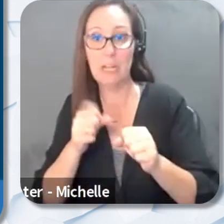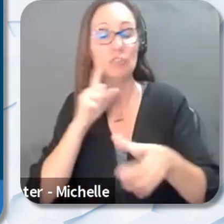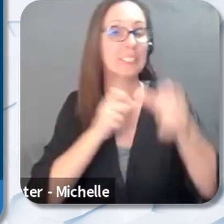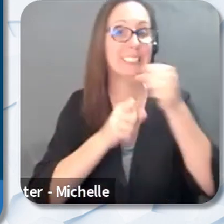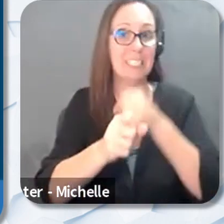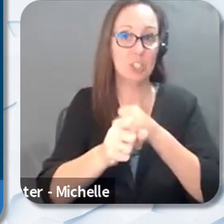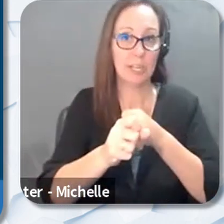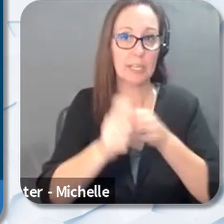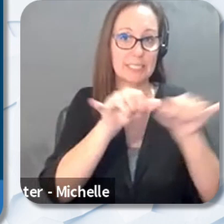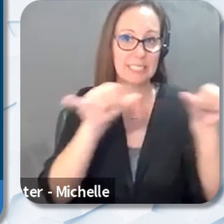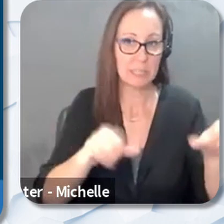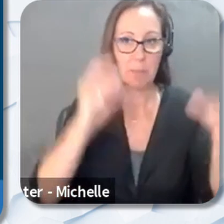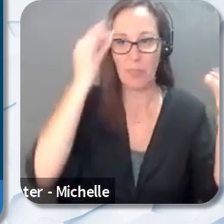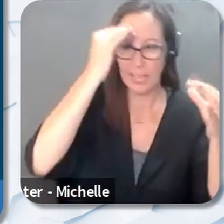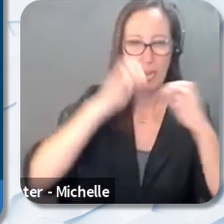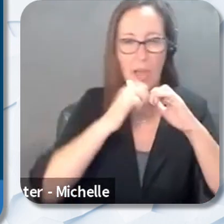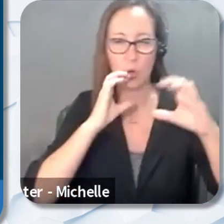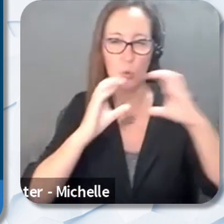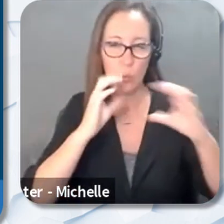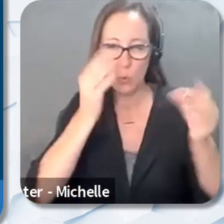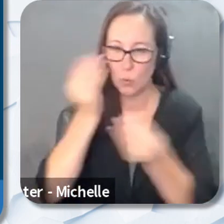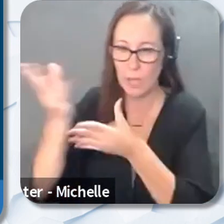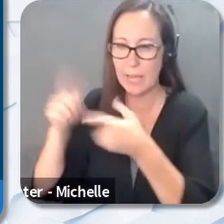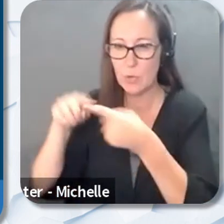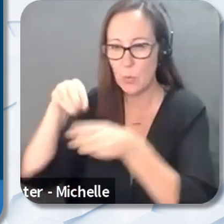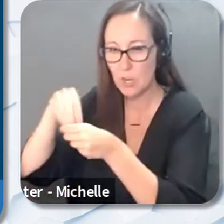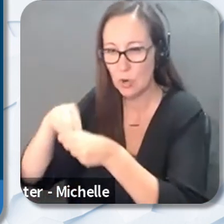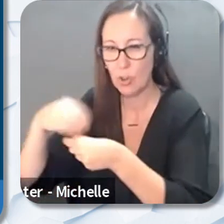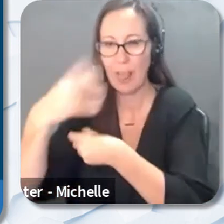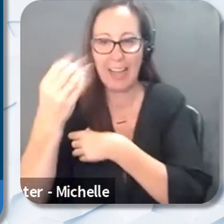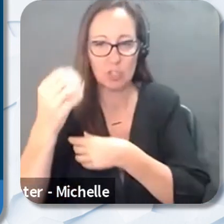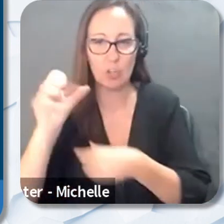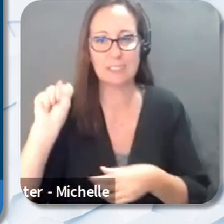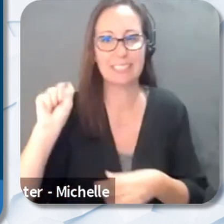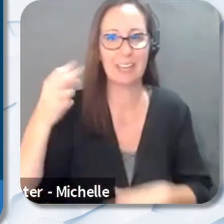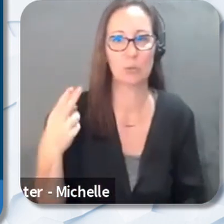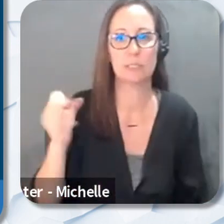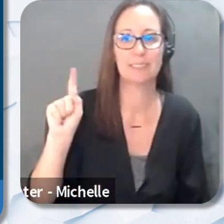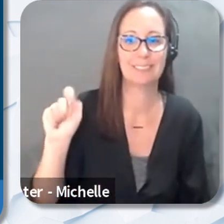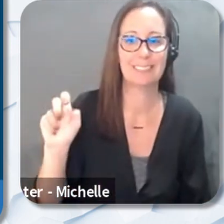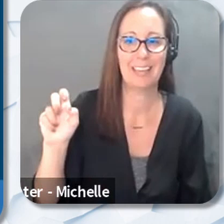thinking of how you communicate to your internal and external stakeholders it's so important